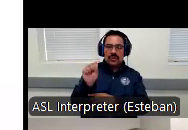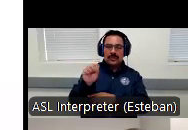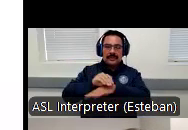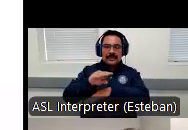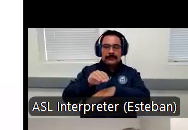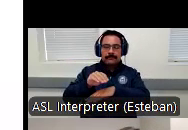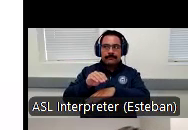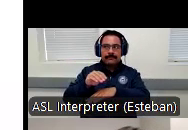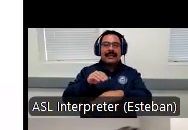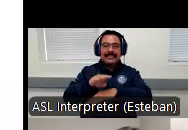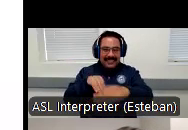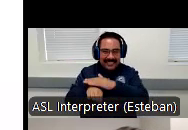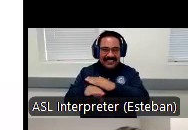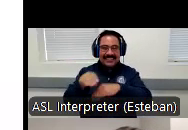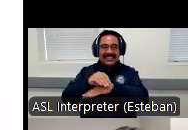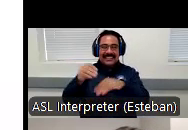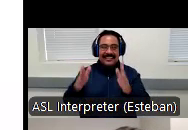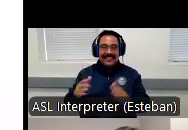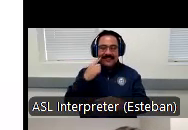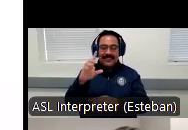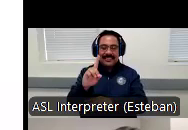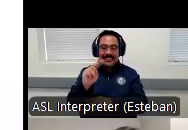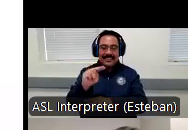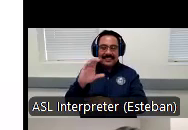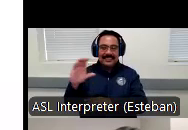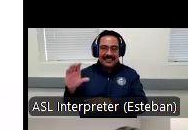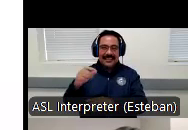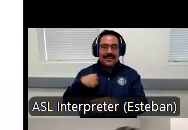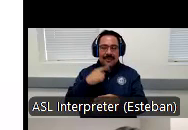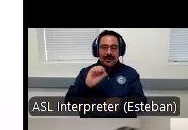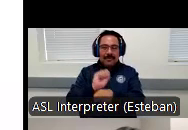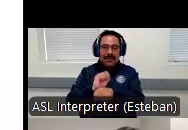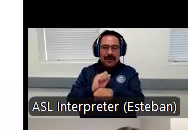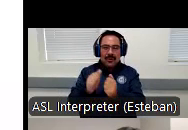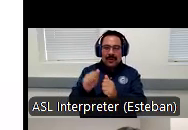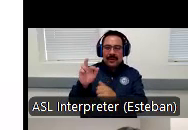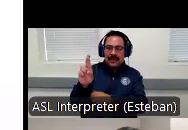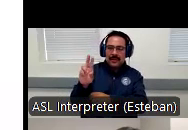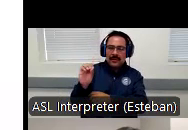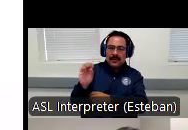Democratic National Convention Committee. We've been partnering with Robin as well.